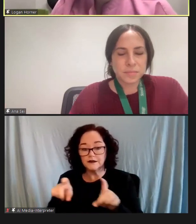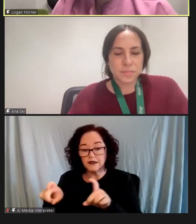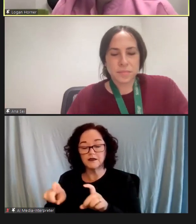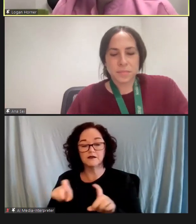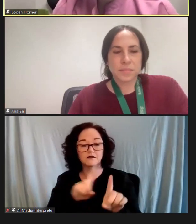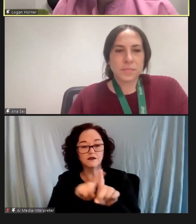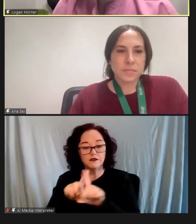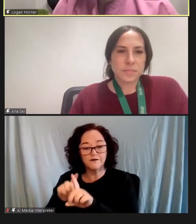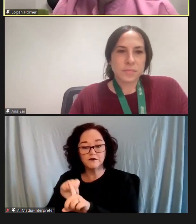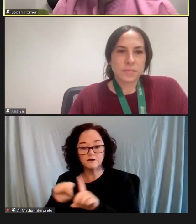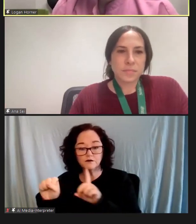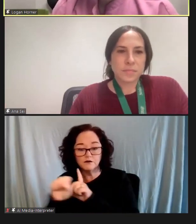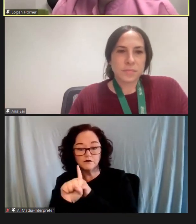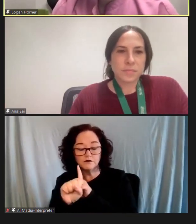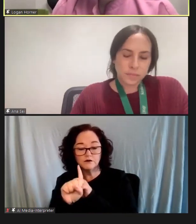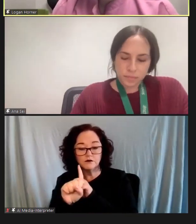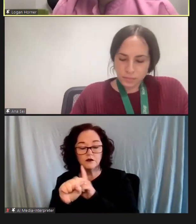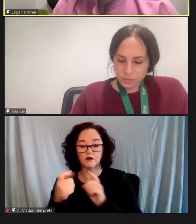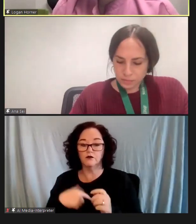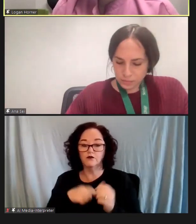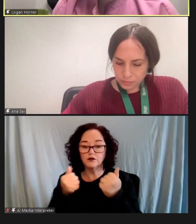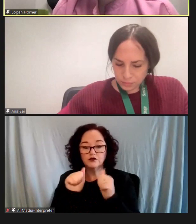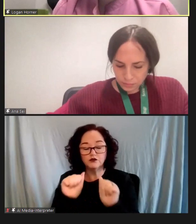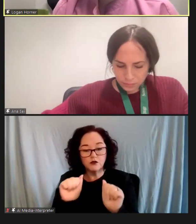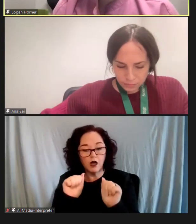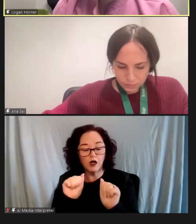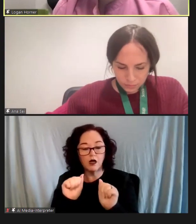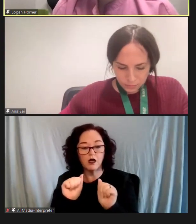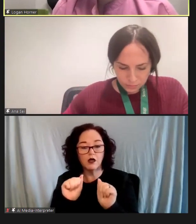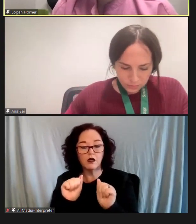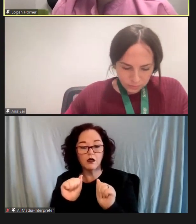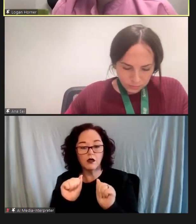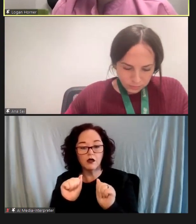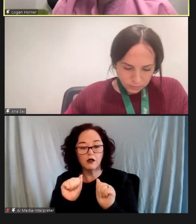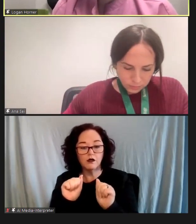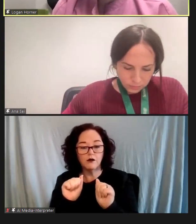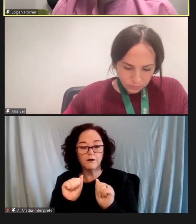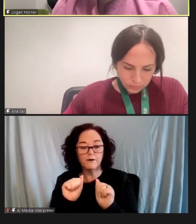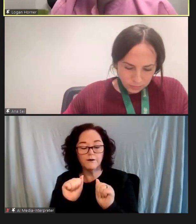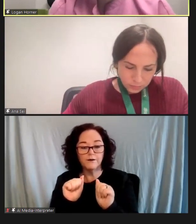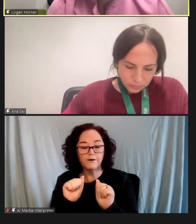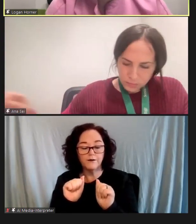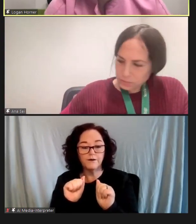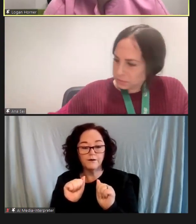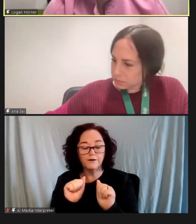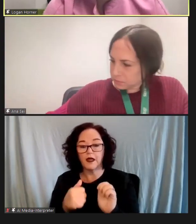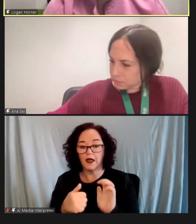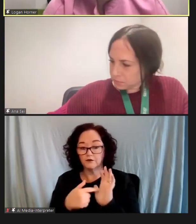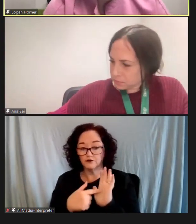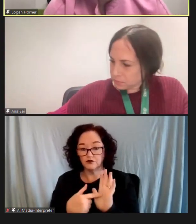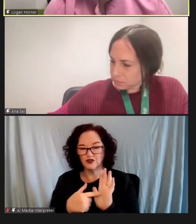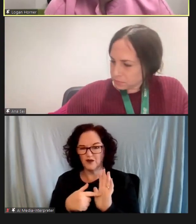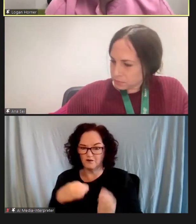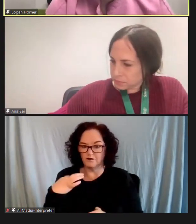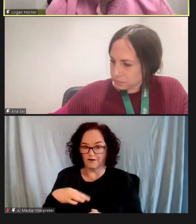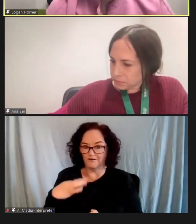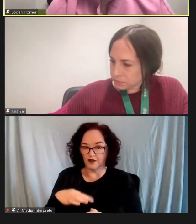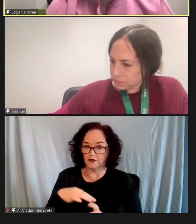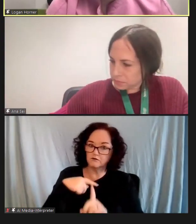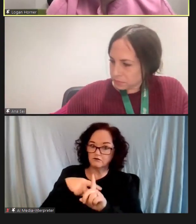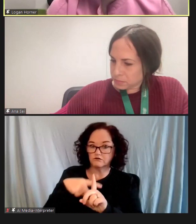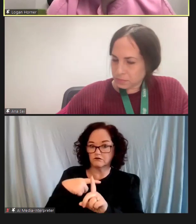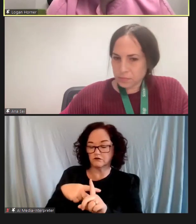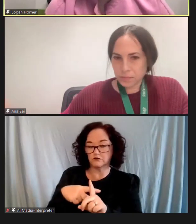trying to really prove the and show the